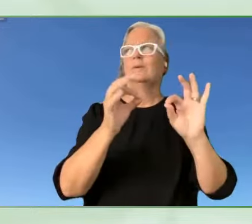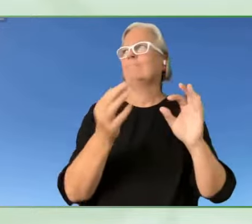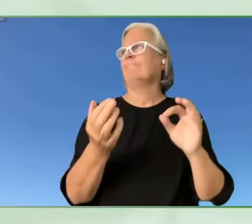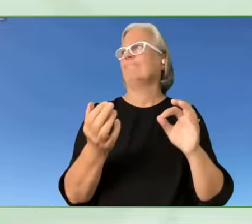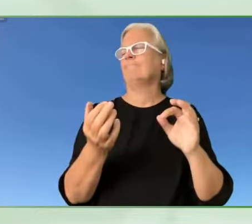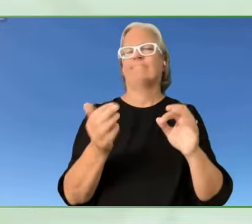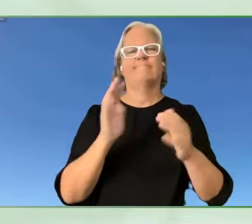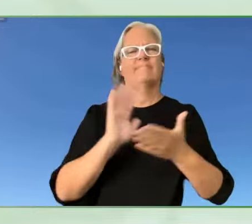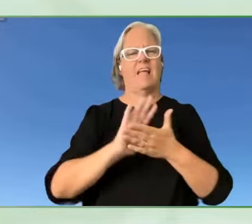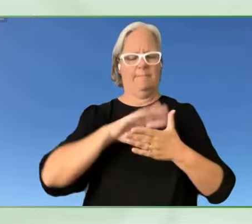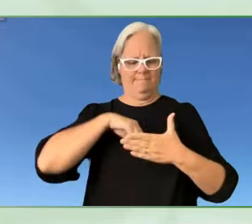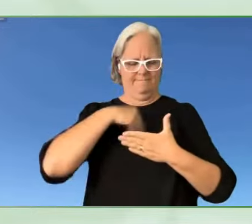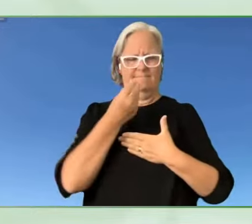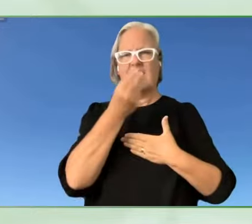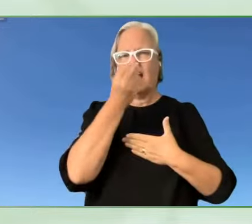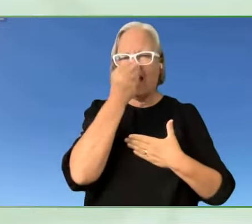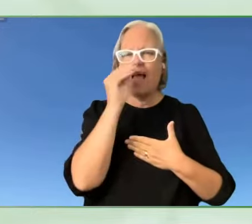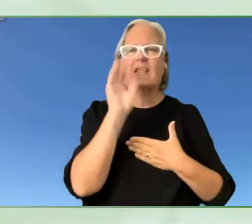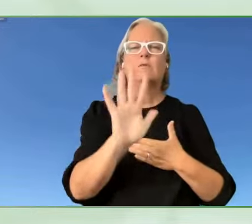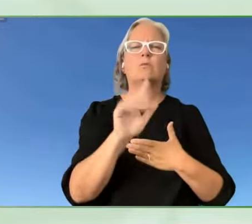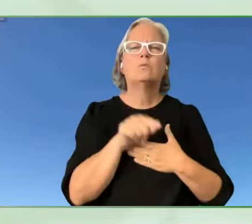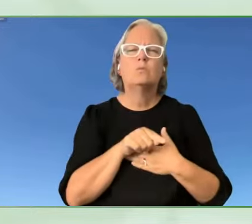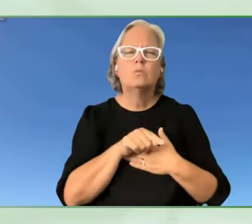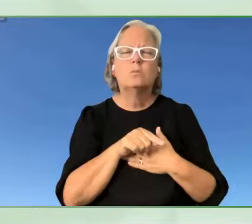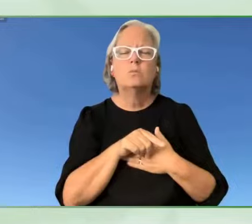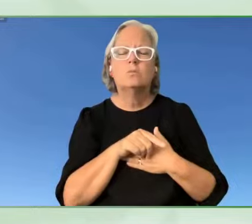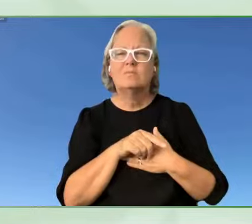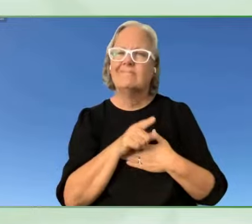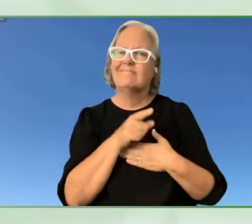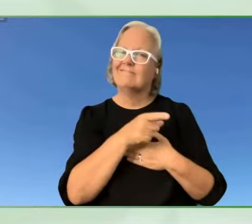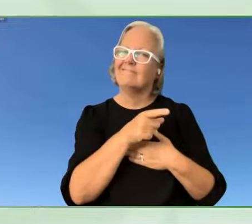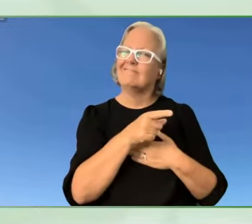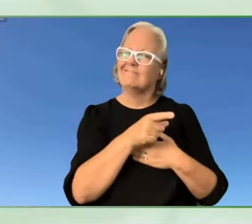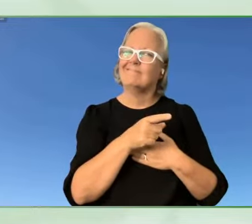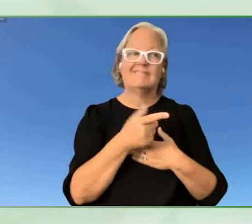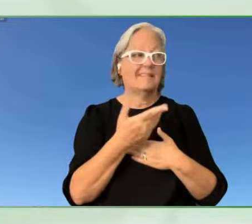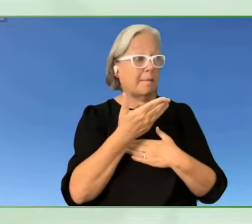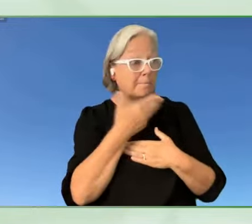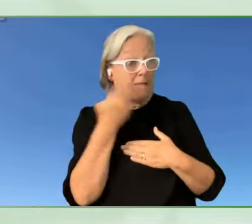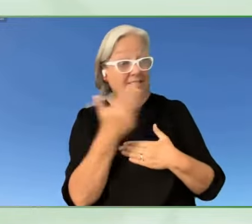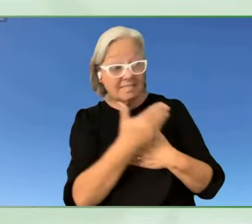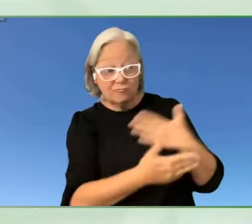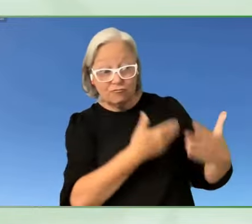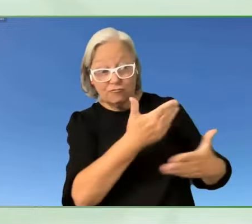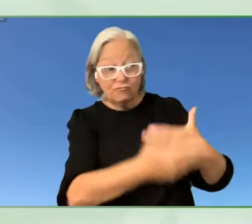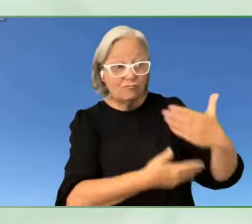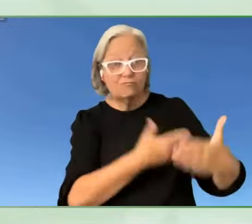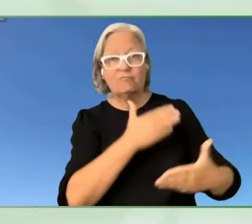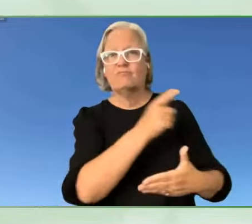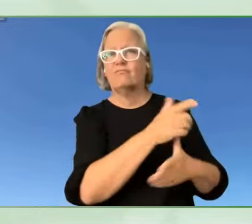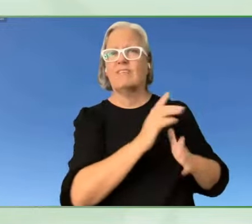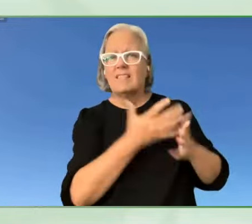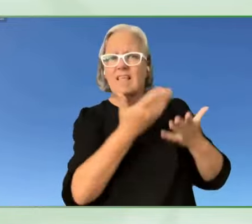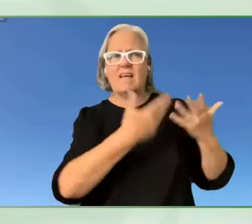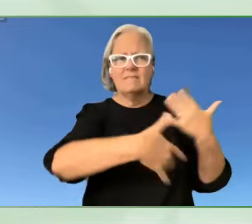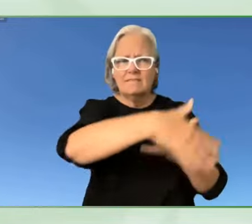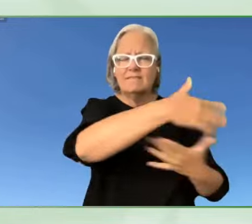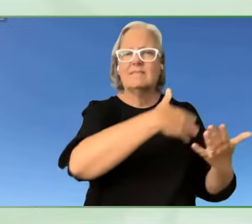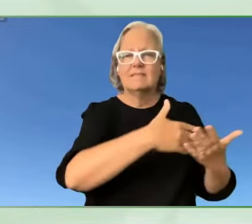labelled as, oh, they are not learning. What is the root cause of not learning? Nobody knew.